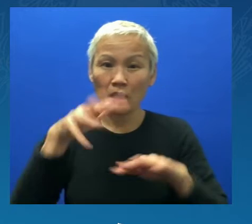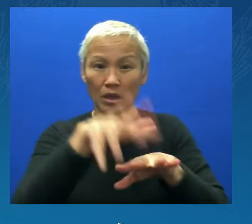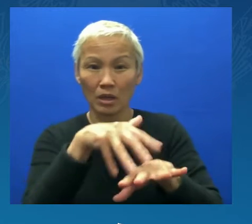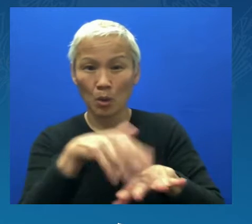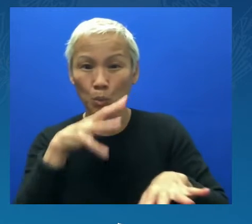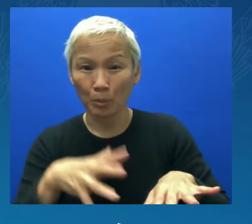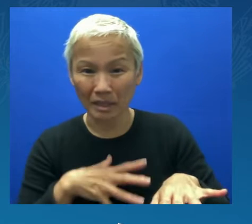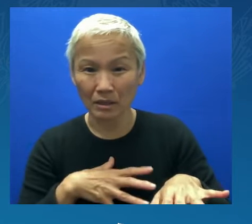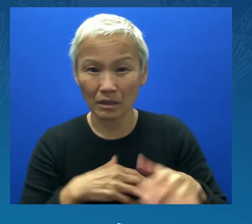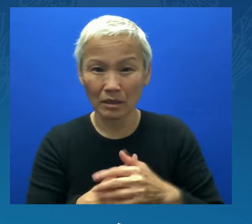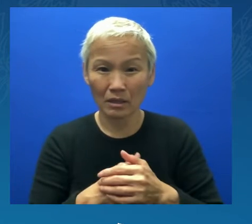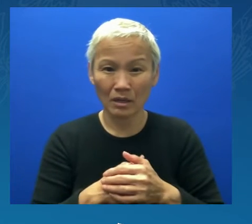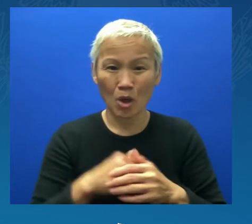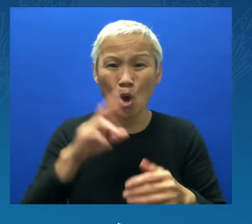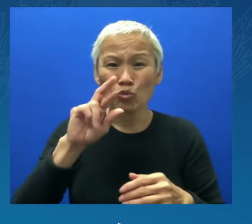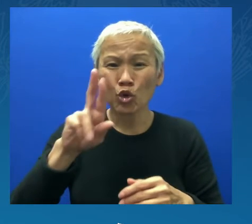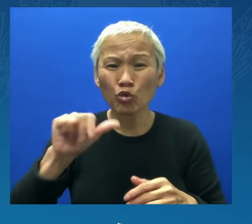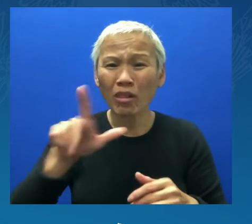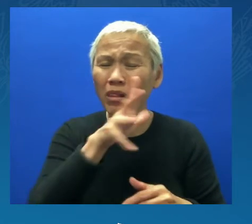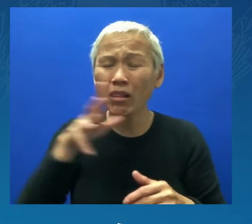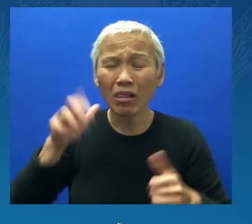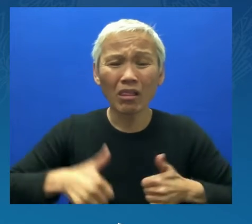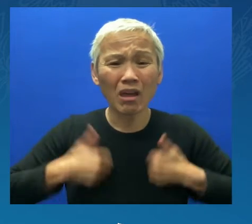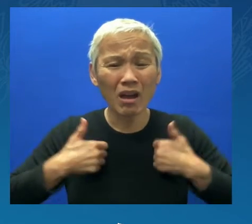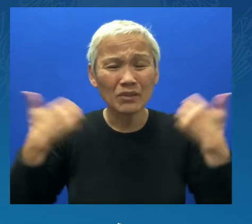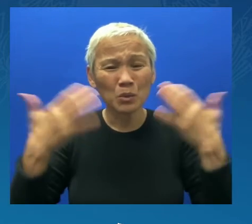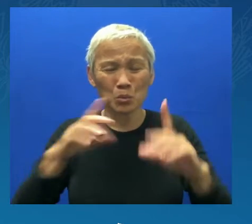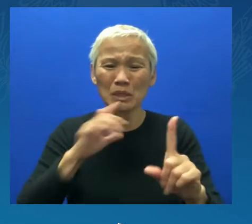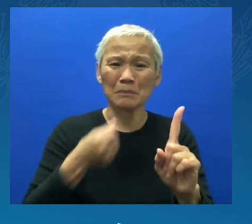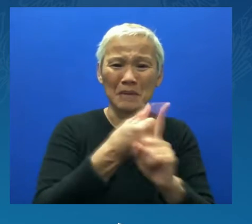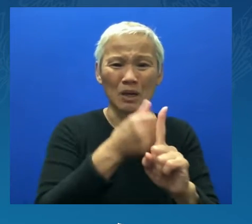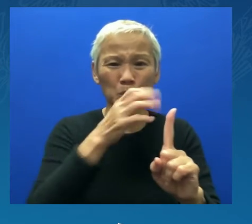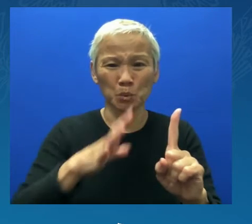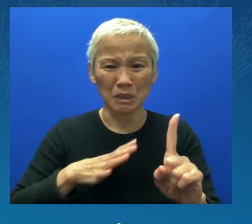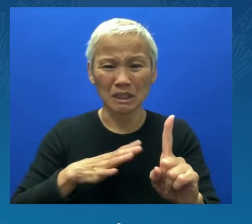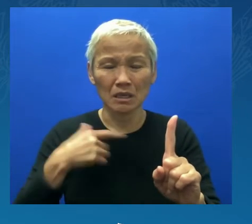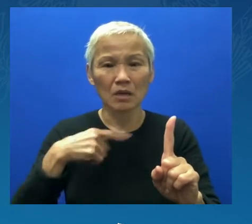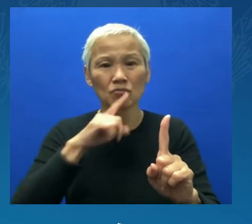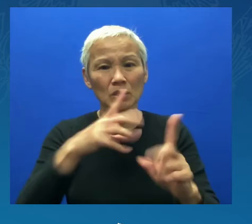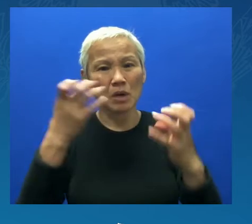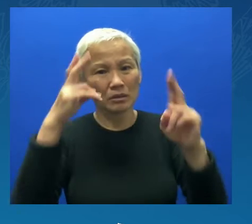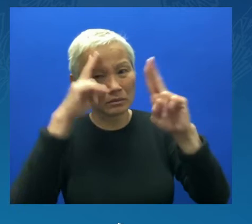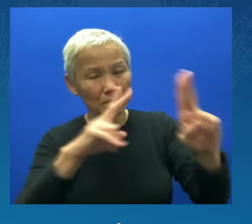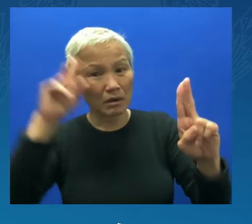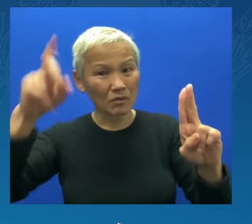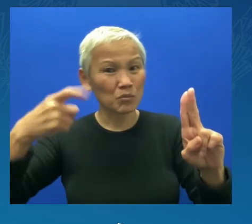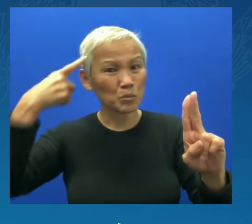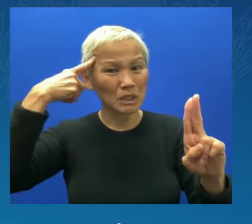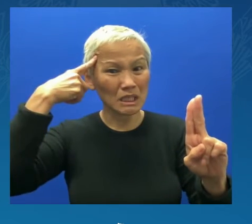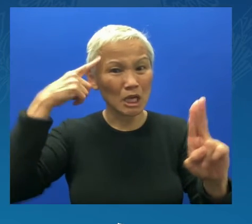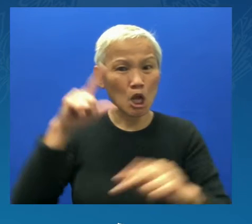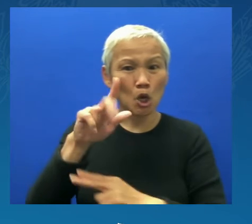I do want to salute Governor Lujan Grisham for extending Medicaid to 12 months postpartum.